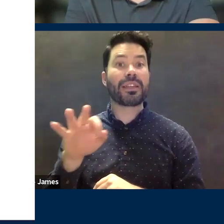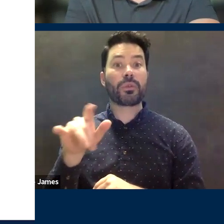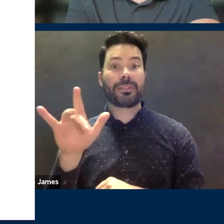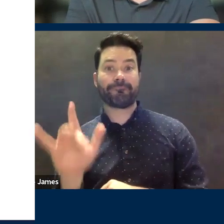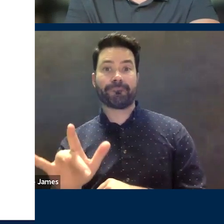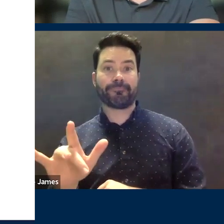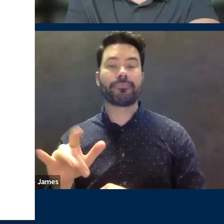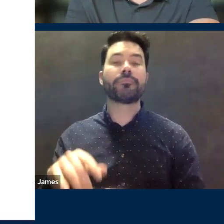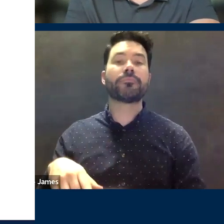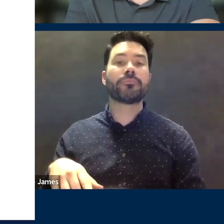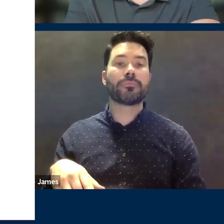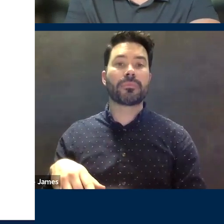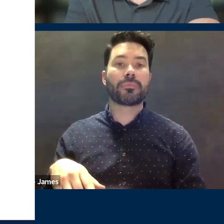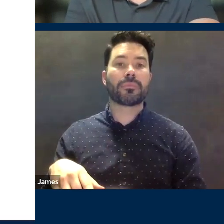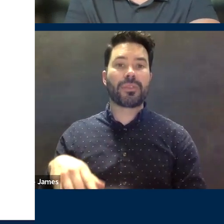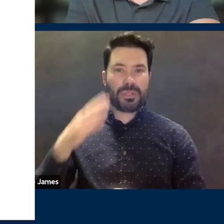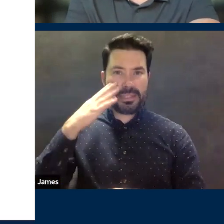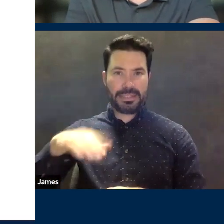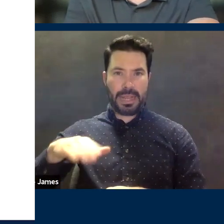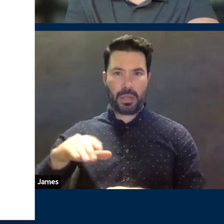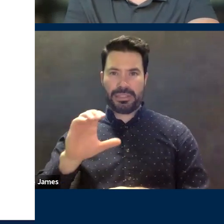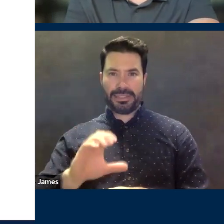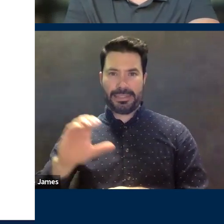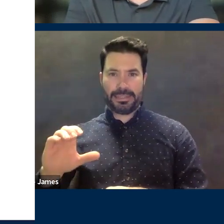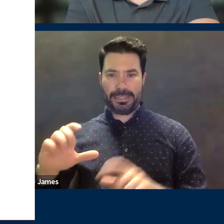if you go down there'll be a CC button and you can activate that.